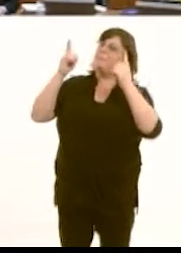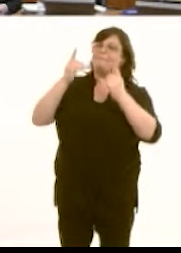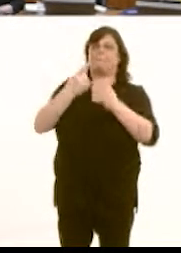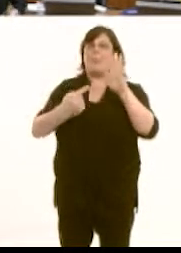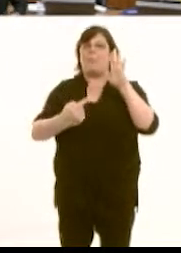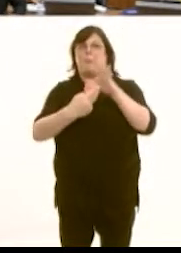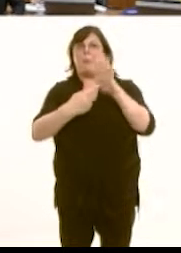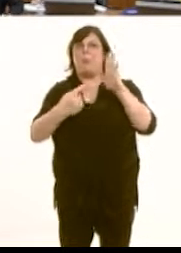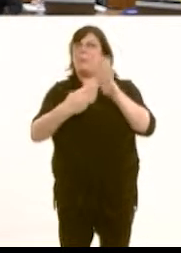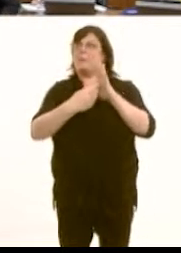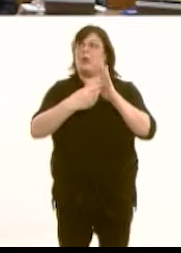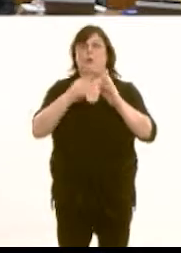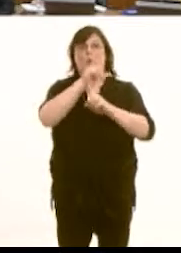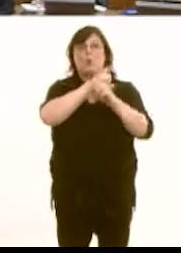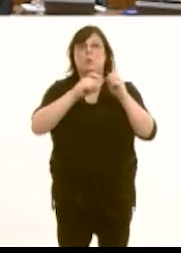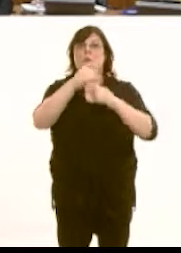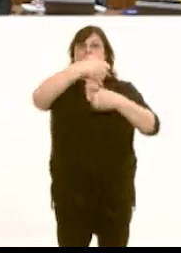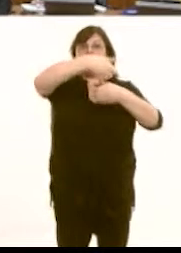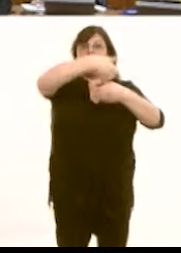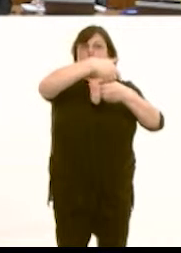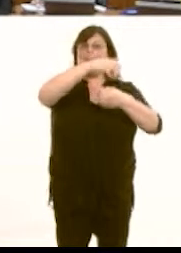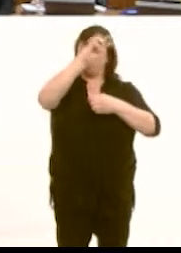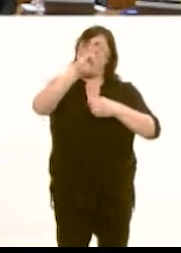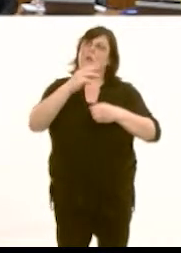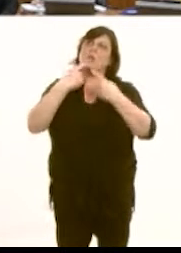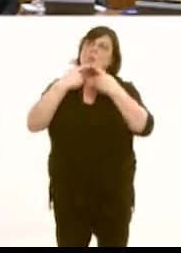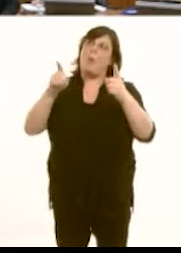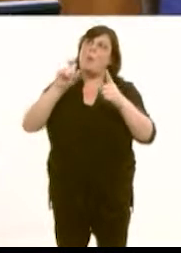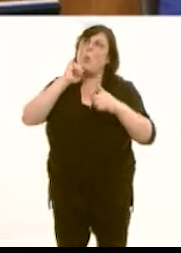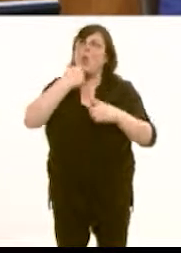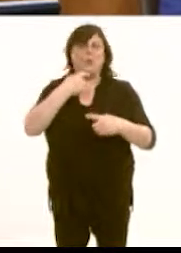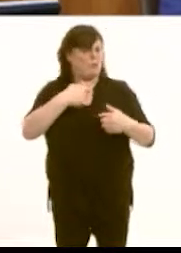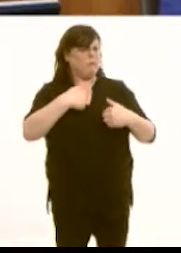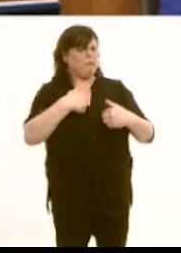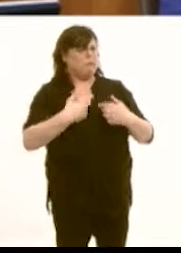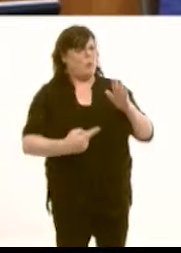OAQ(4)2751(FM) Carwyn Jones: We recognise how important community pharmacies are in Wales.